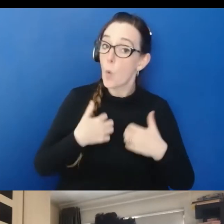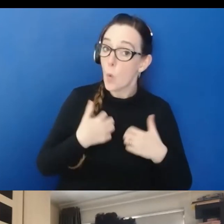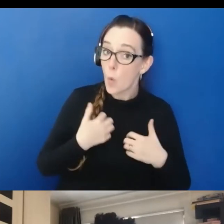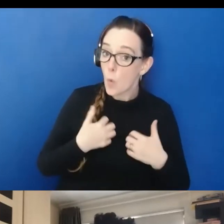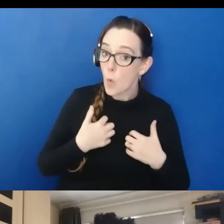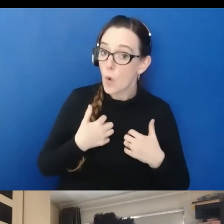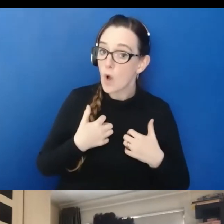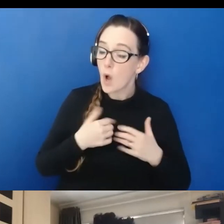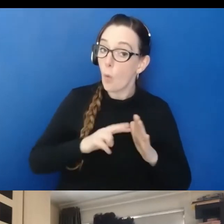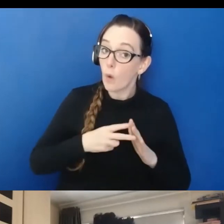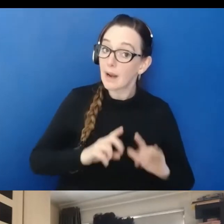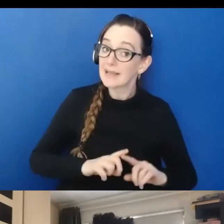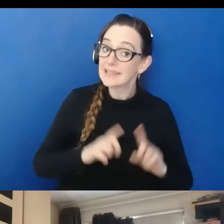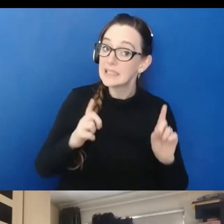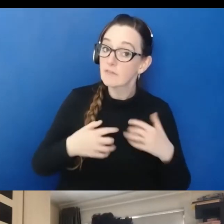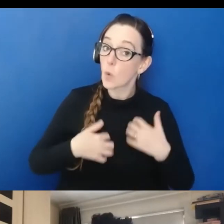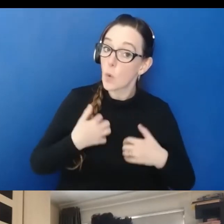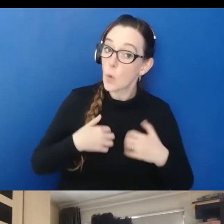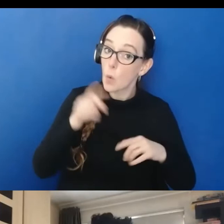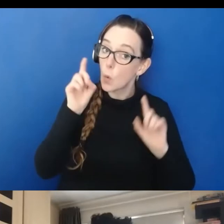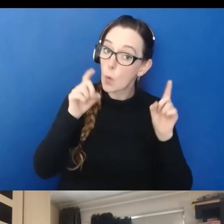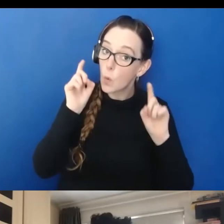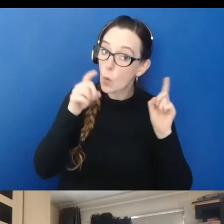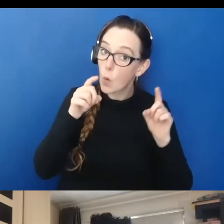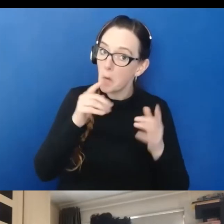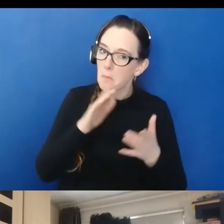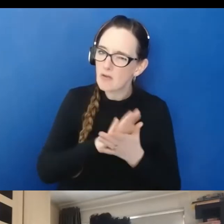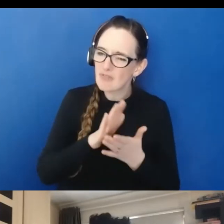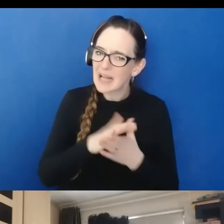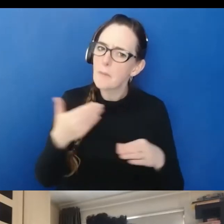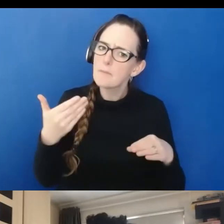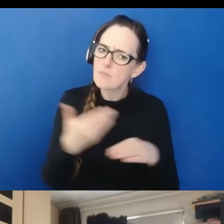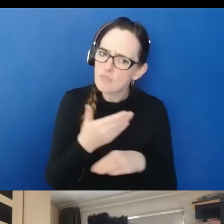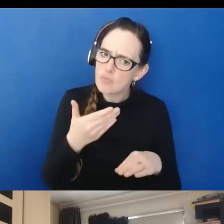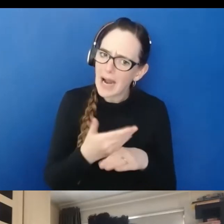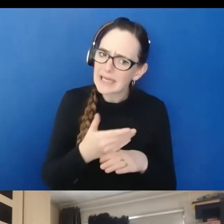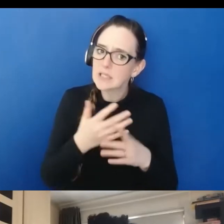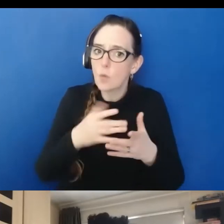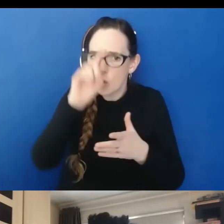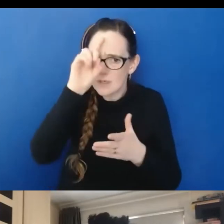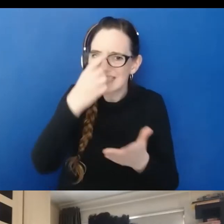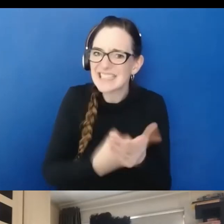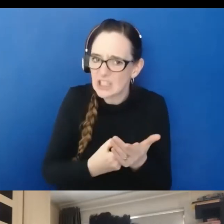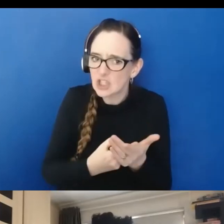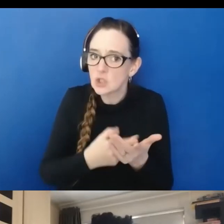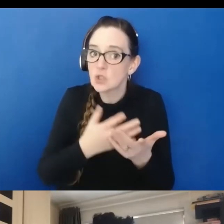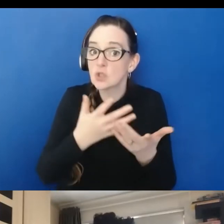differently. But when it actually fundamentally comes down to real decisions that will really affect then they're